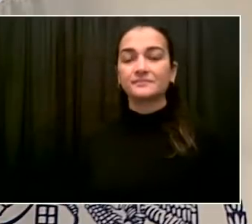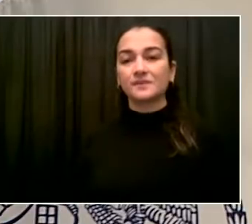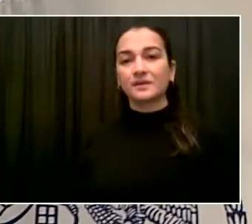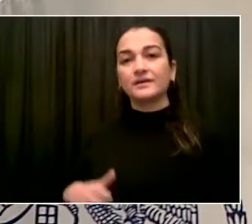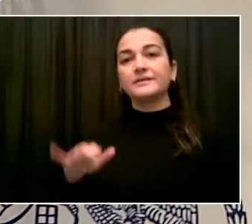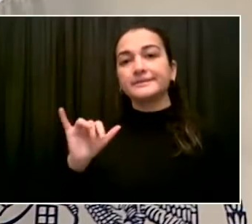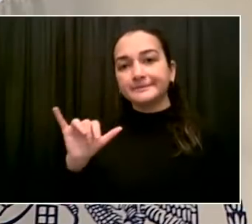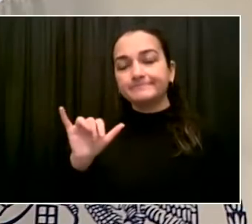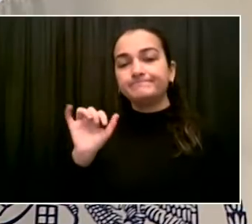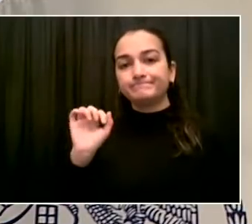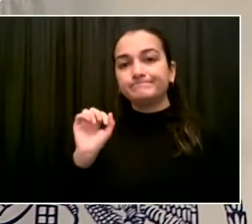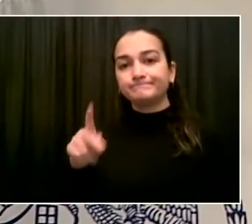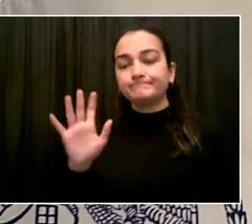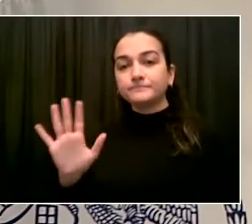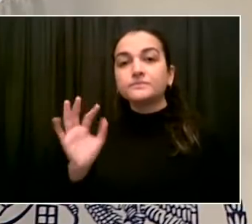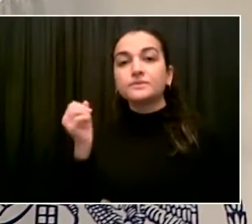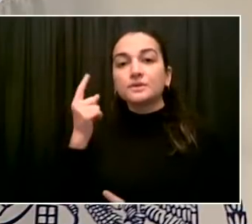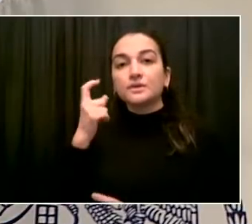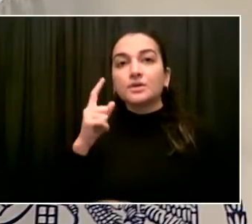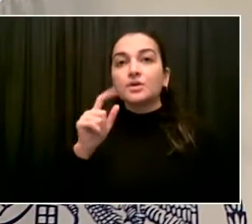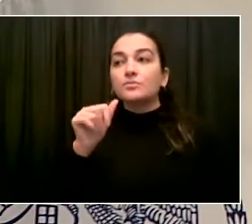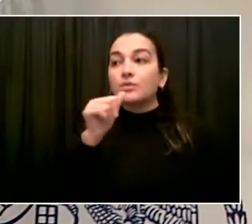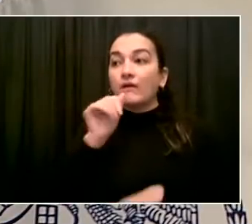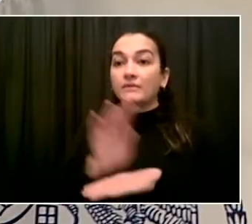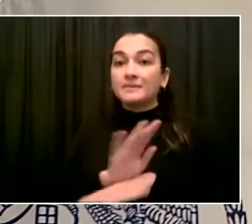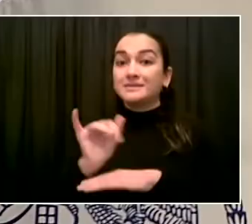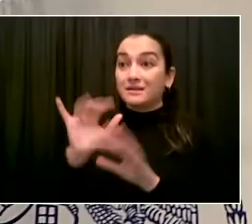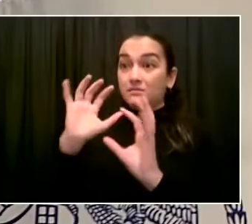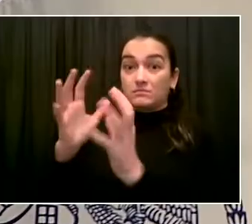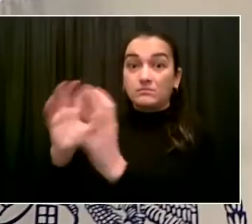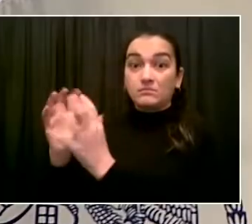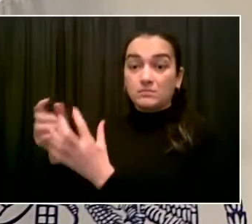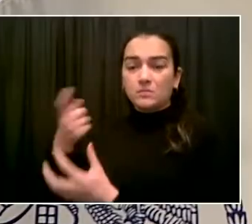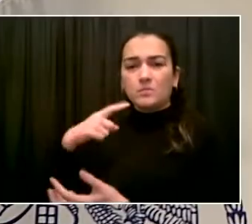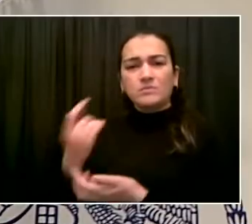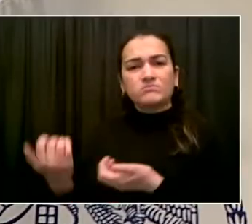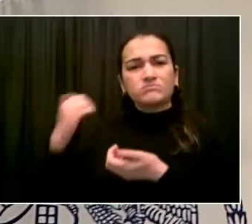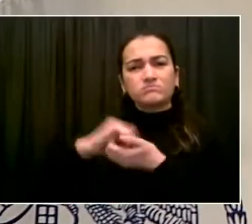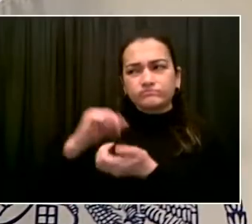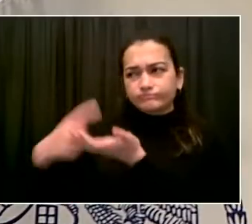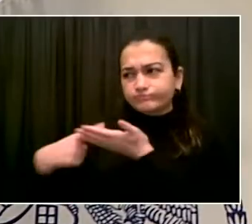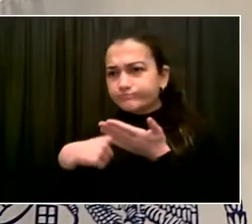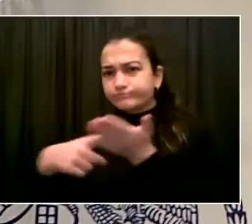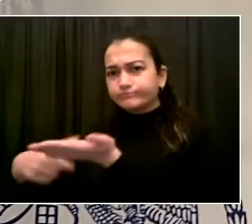BUSNEISSES? WERE GOING TO WORK WITH BUSINESS COMMUNITIES WORKING OUT